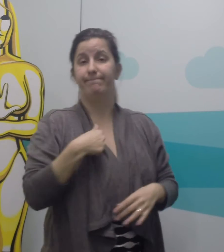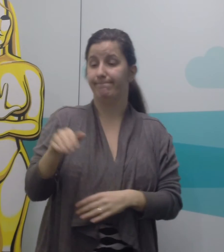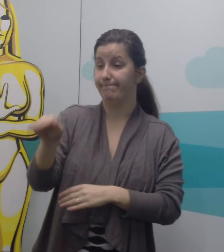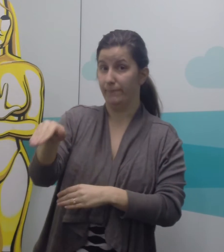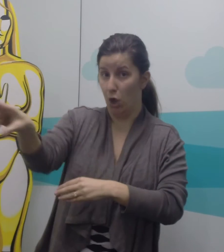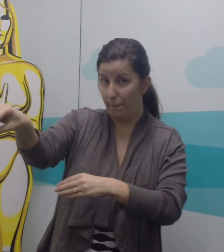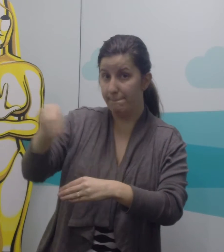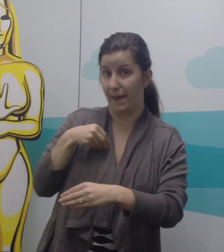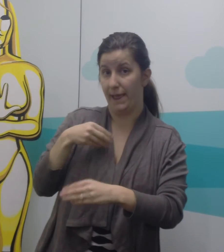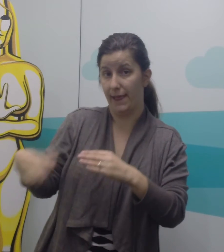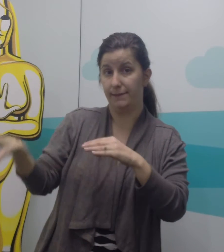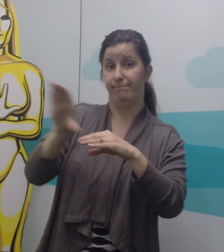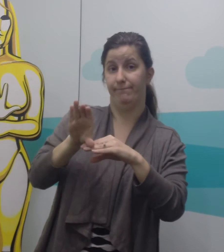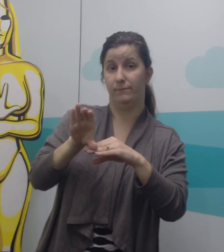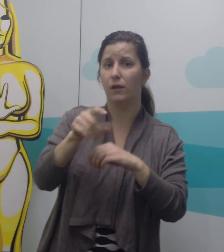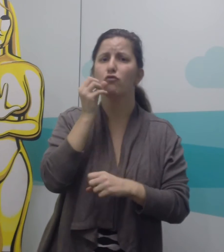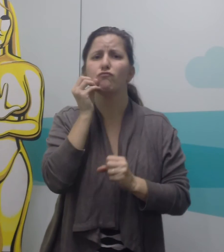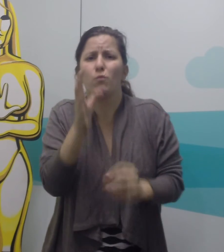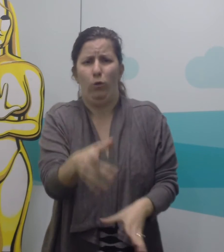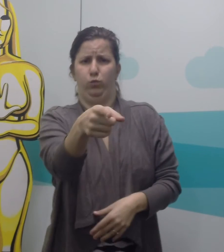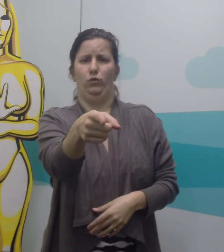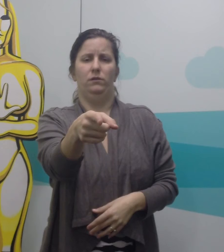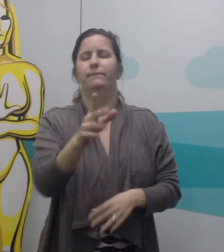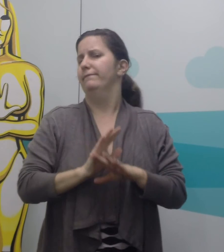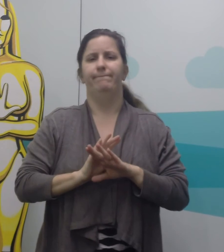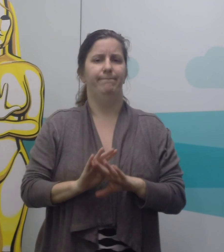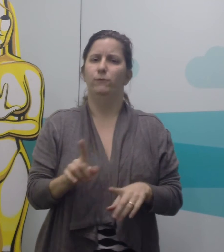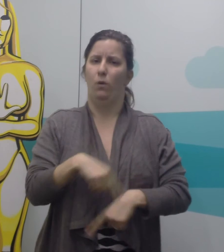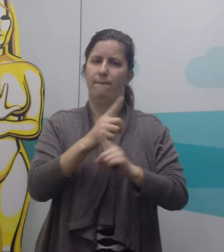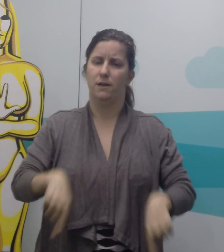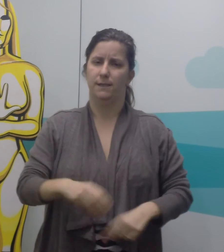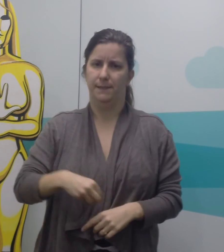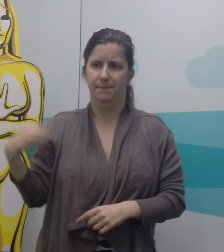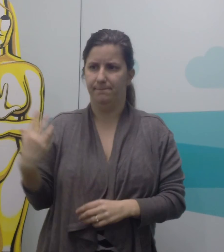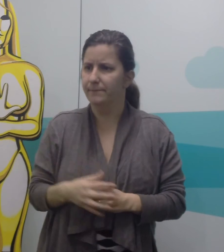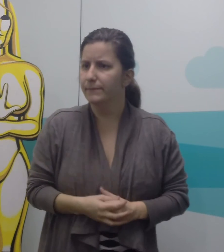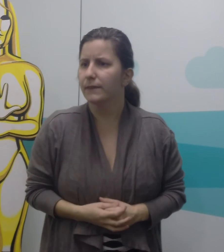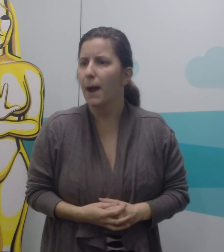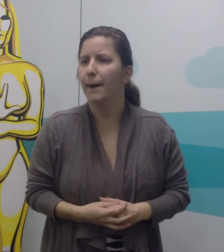but you won't or can't cover cost of the ratings for R13 movies or more the movie will be disqualified